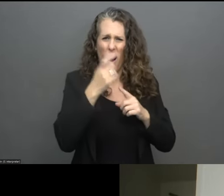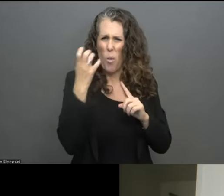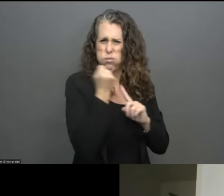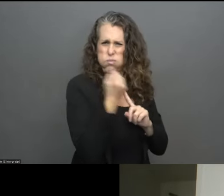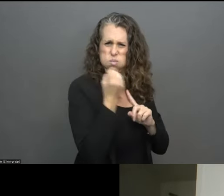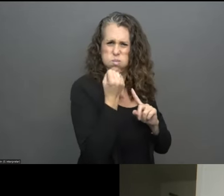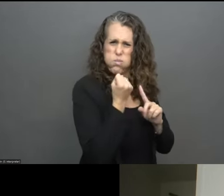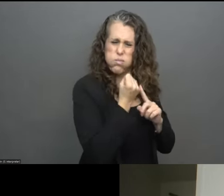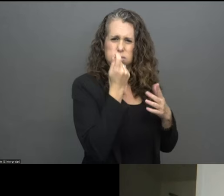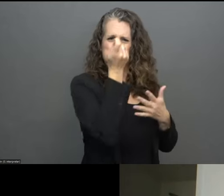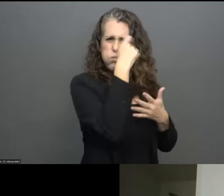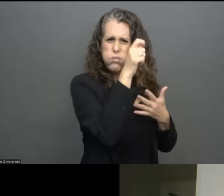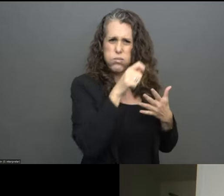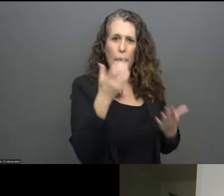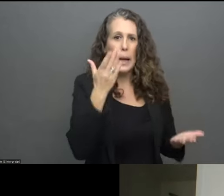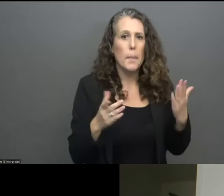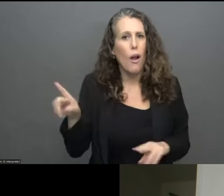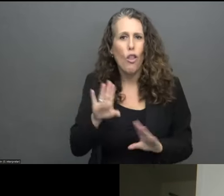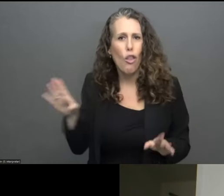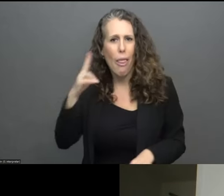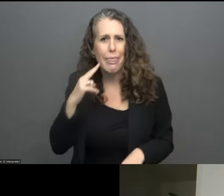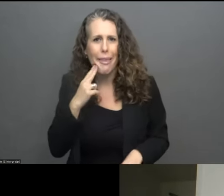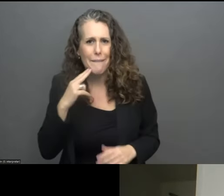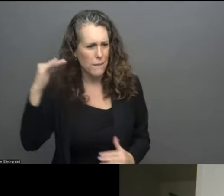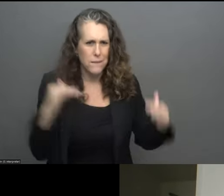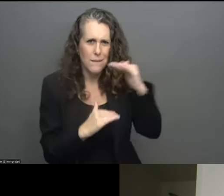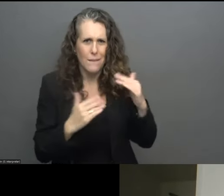what to do, how to appraise the 10:31:23 team is being on so without disabilities